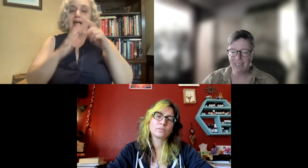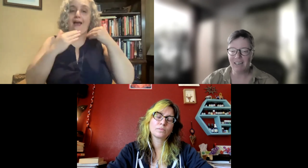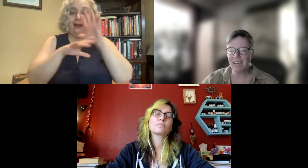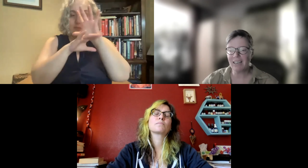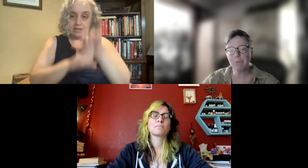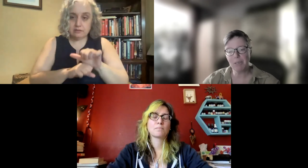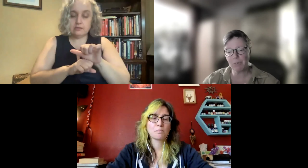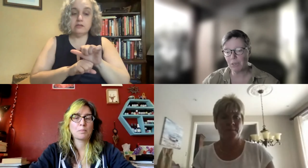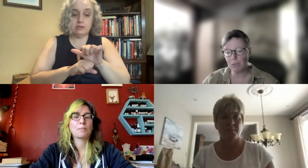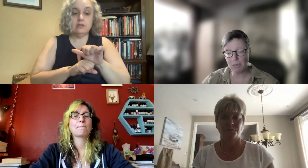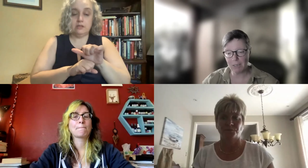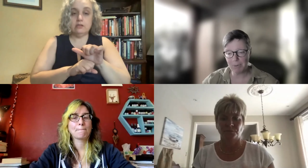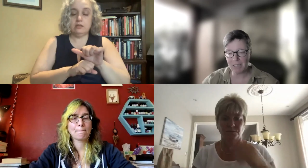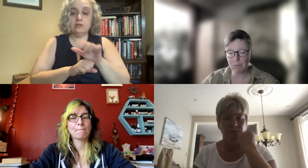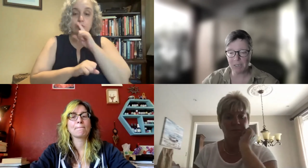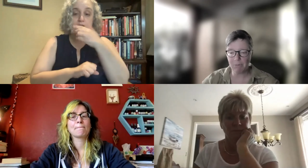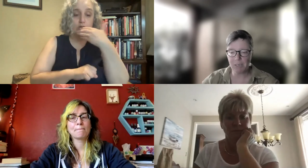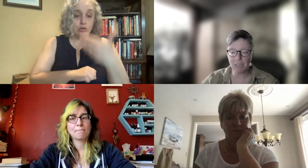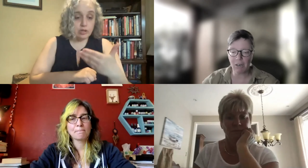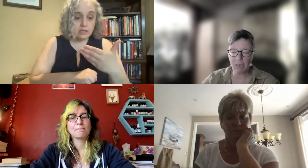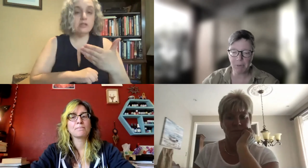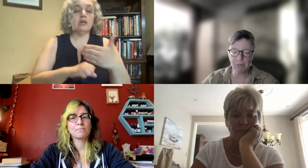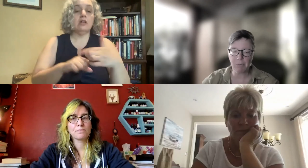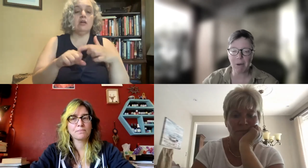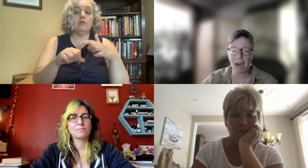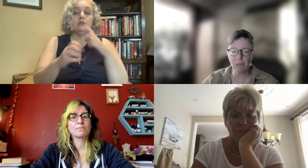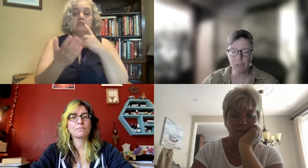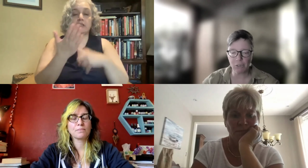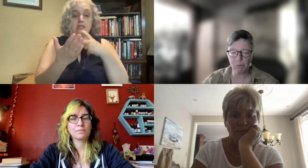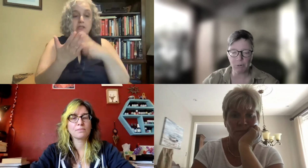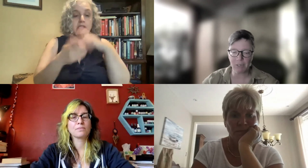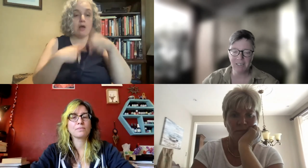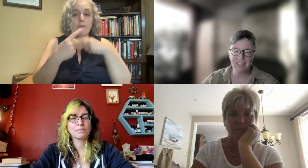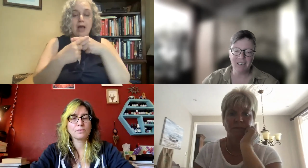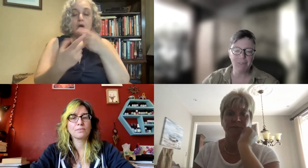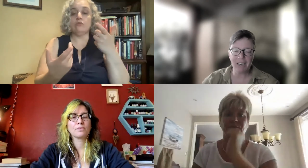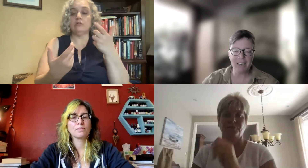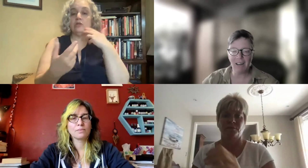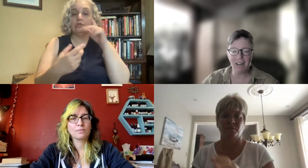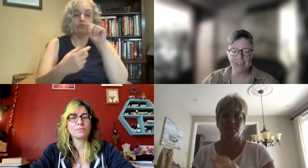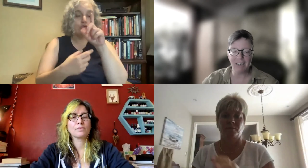That can be for the good because we talk about the power tools of AI and